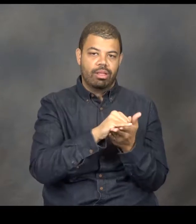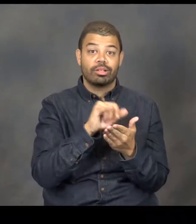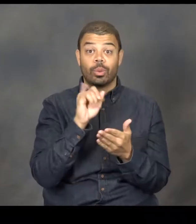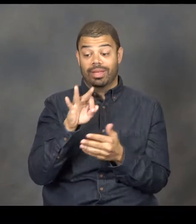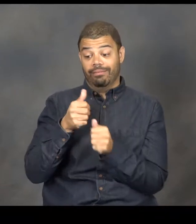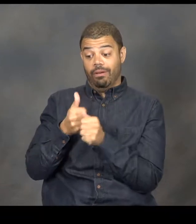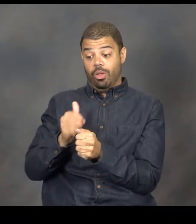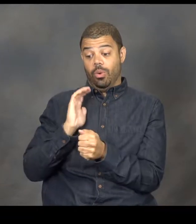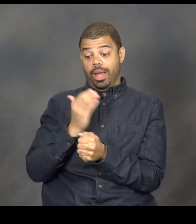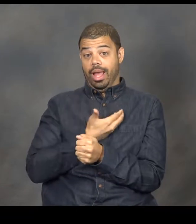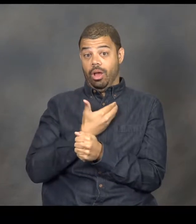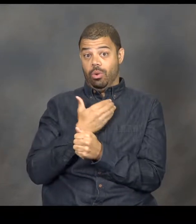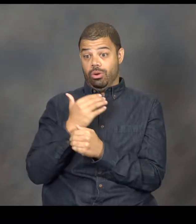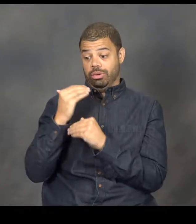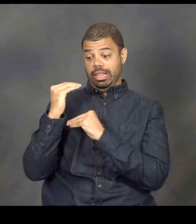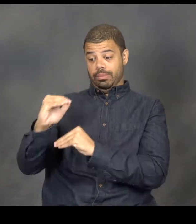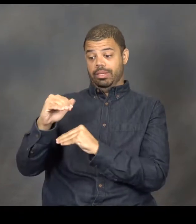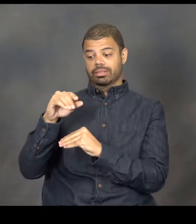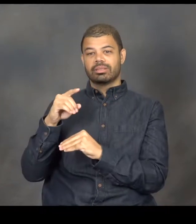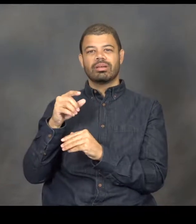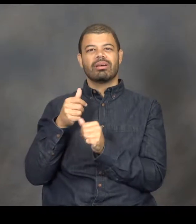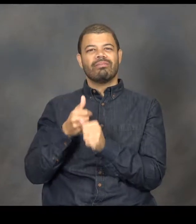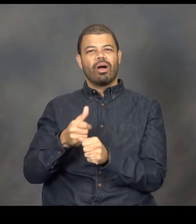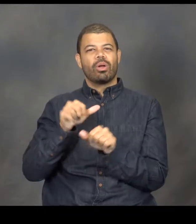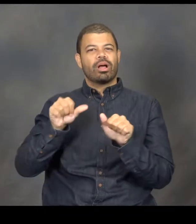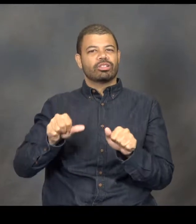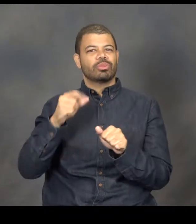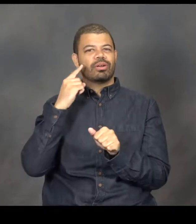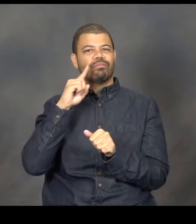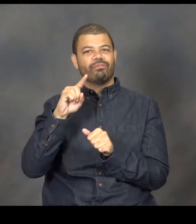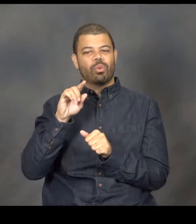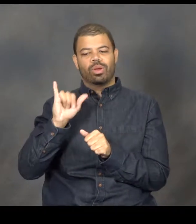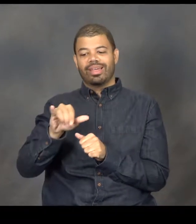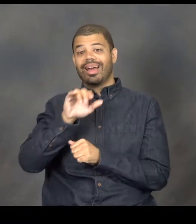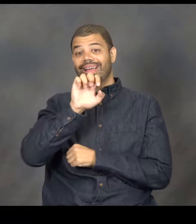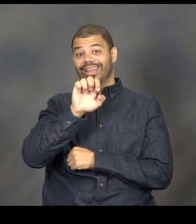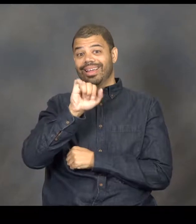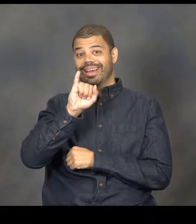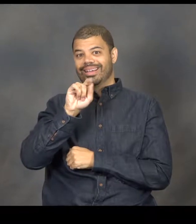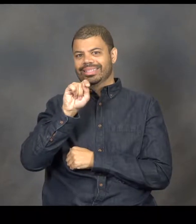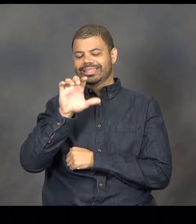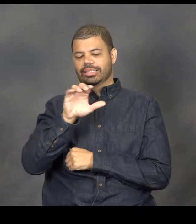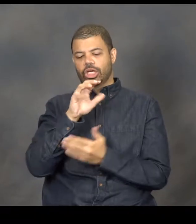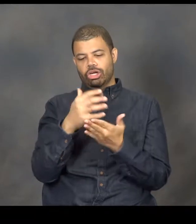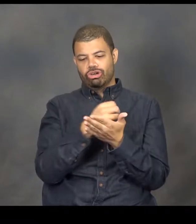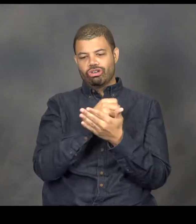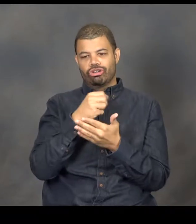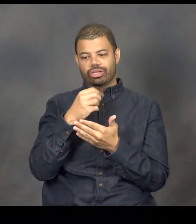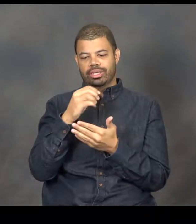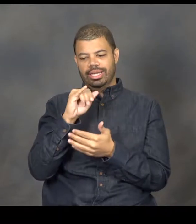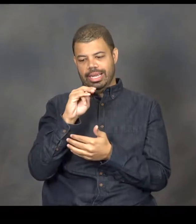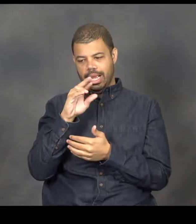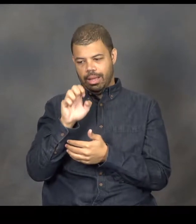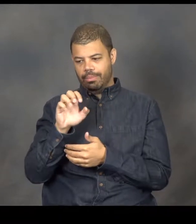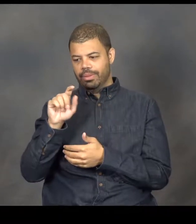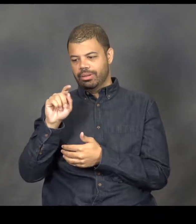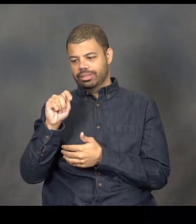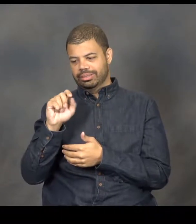during our regular tax season